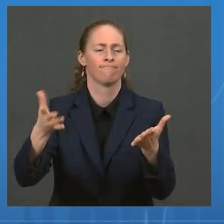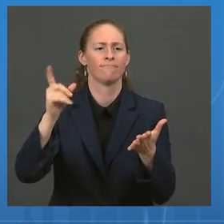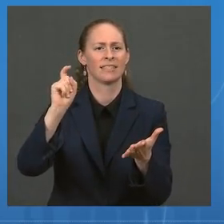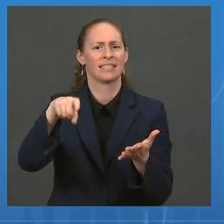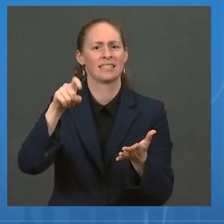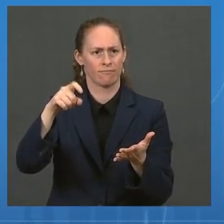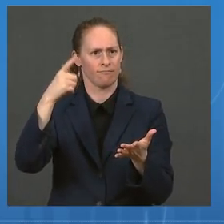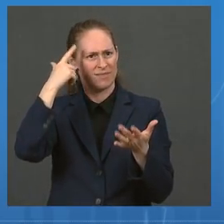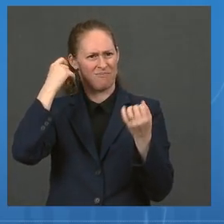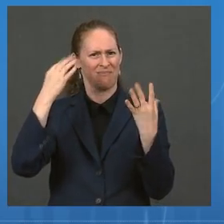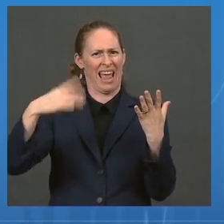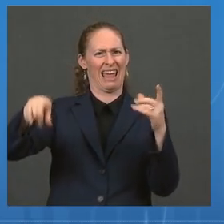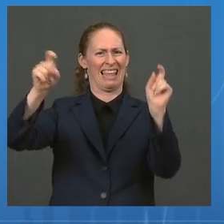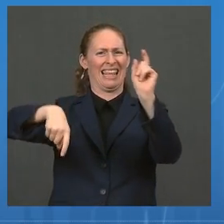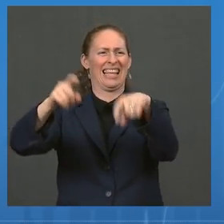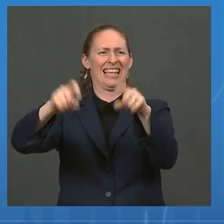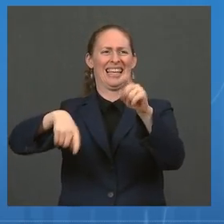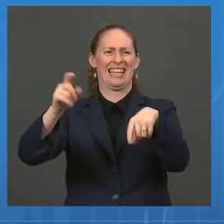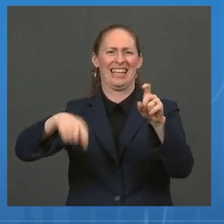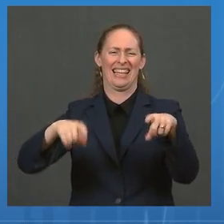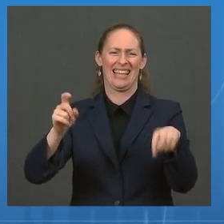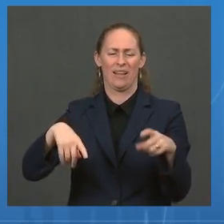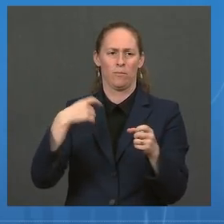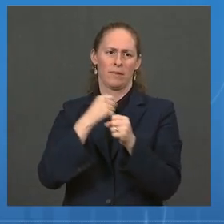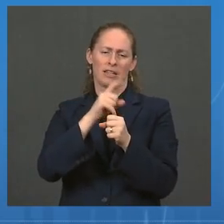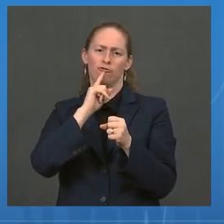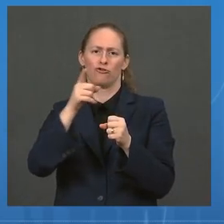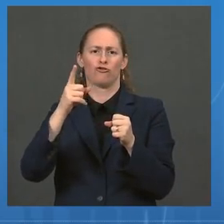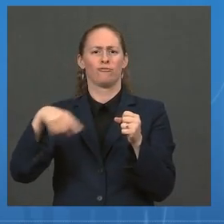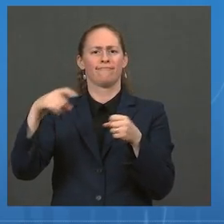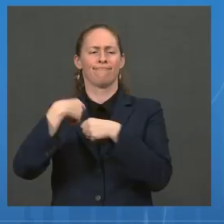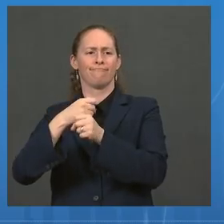both the availability of tests and access to free testing.